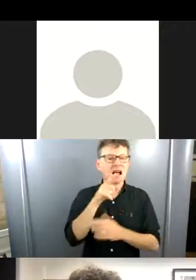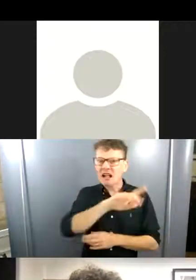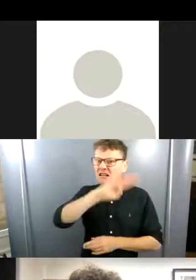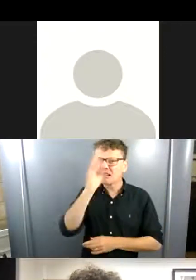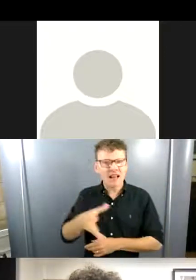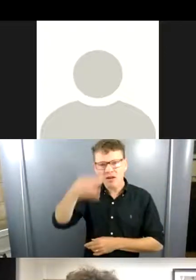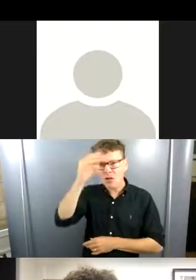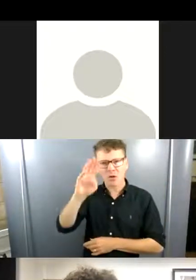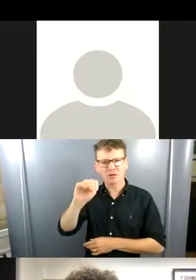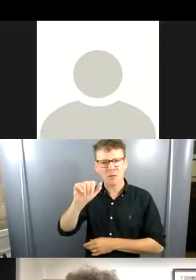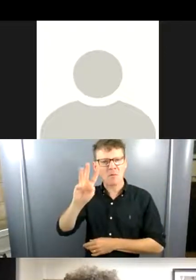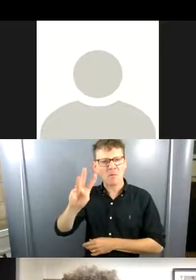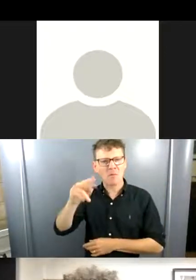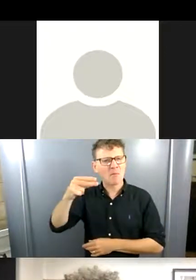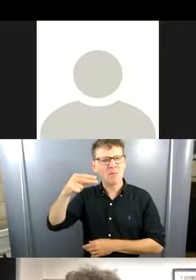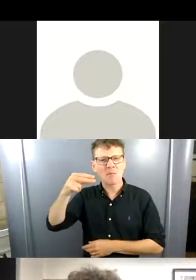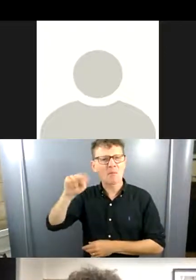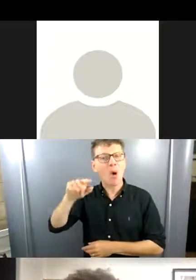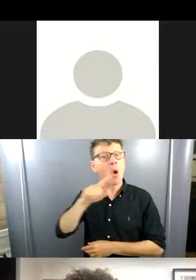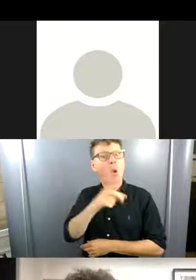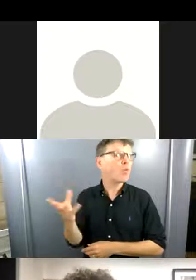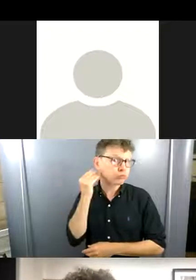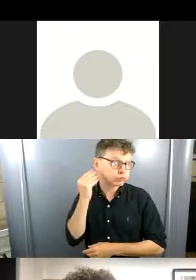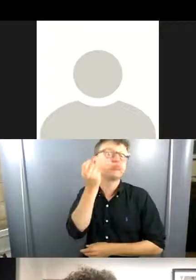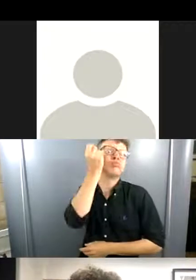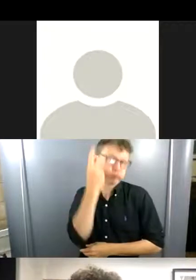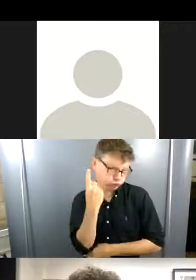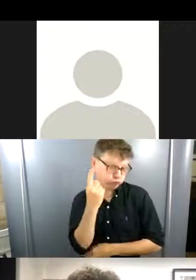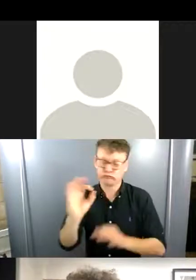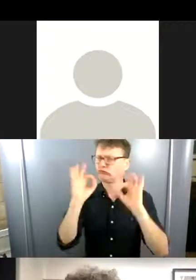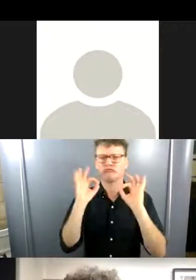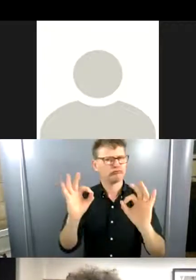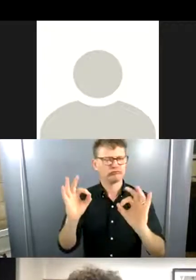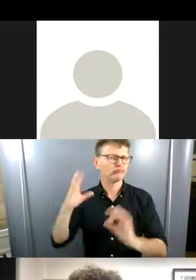became extremely good at understanding it so that normal fluent conversations are possible